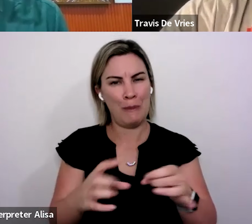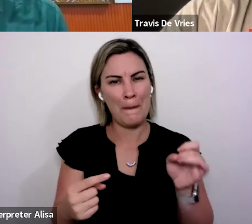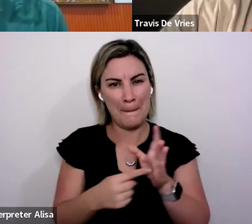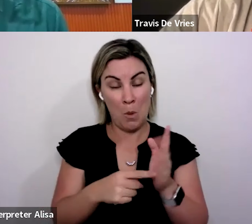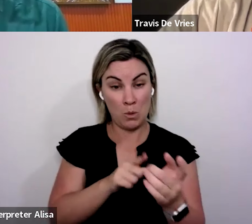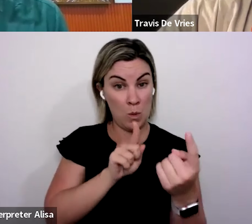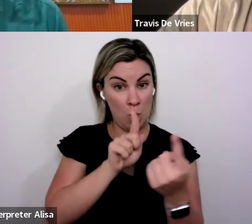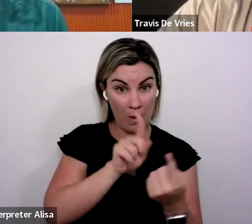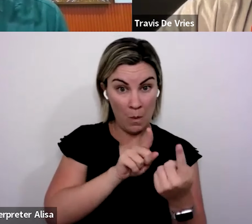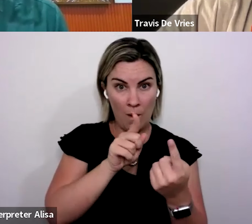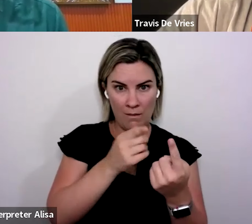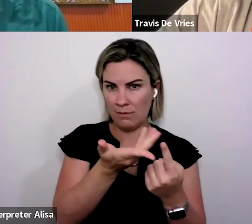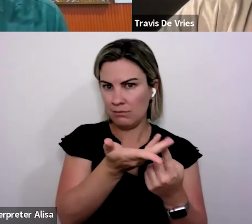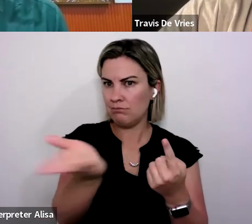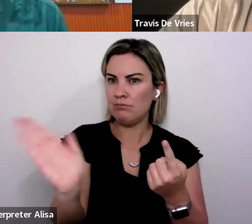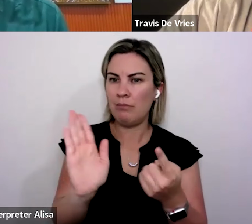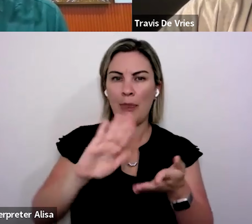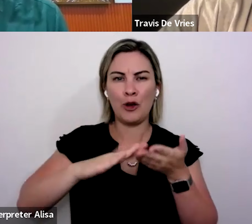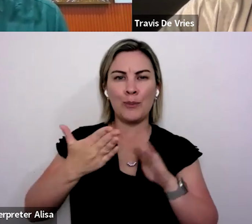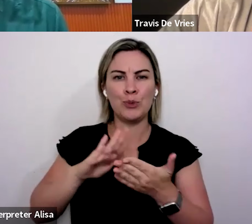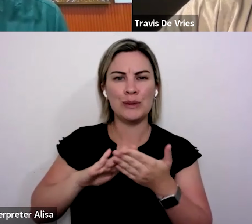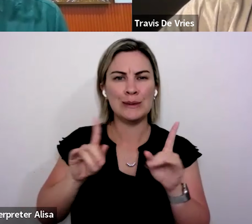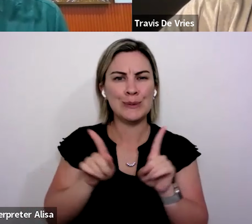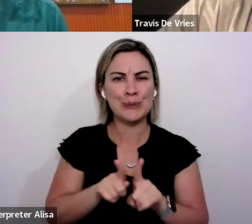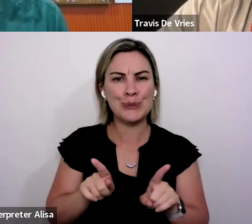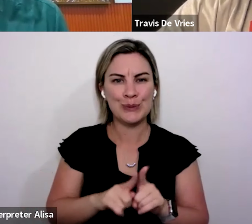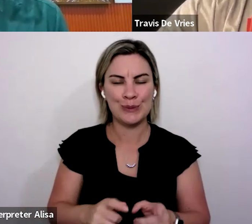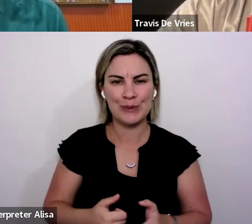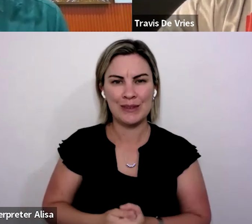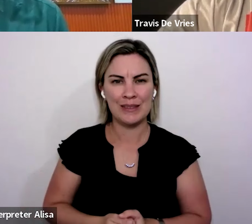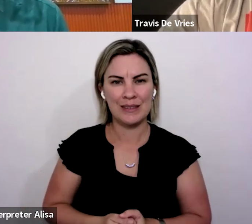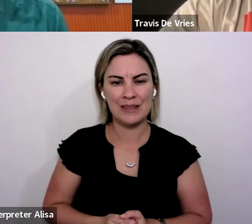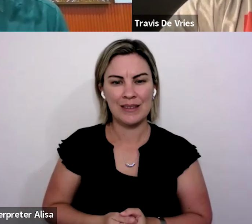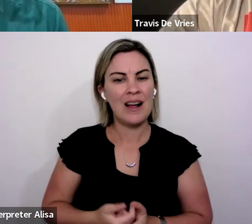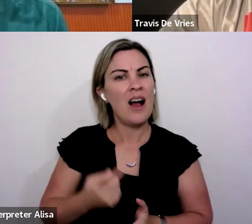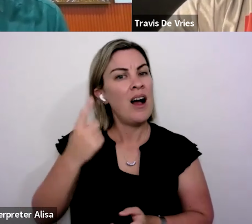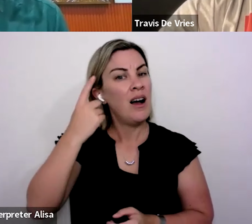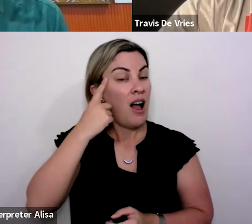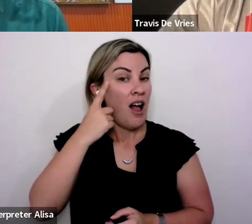And I think around that sort of consensus conversation